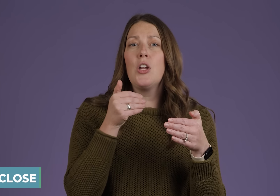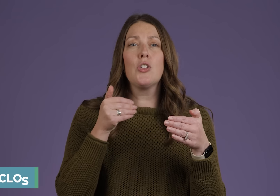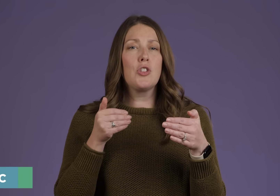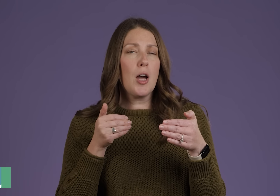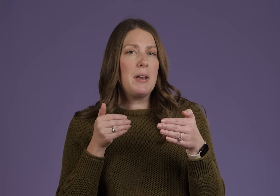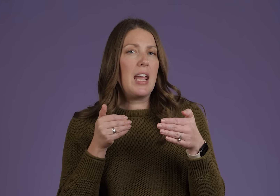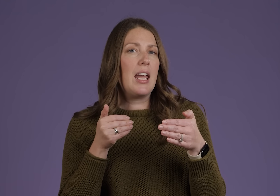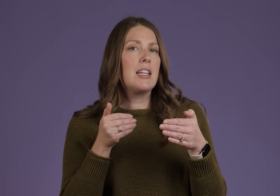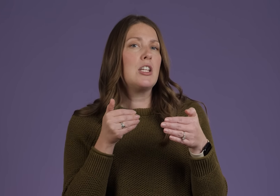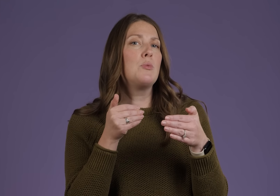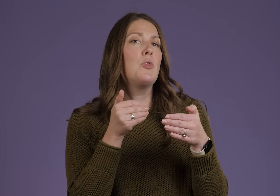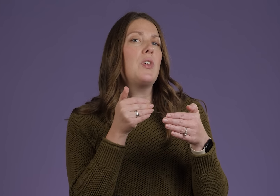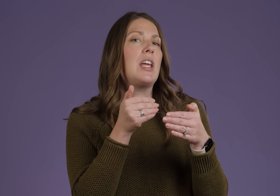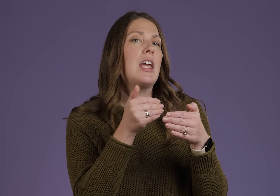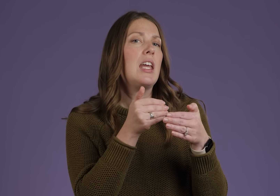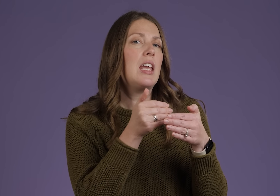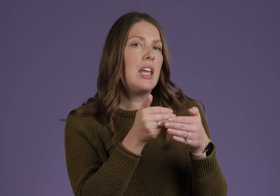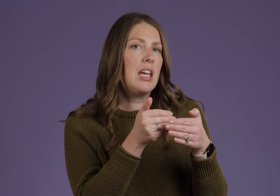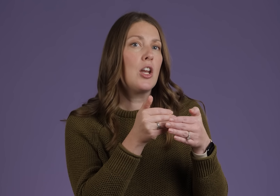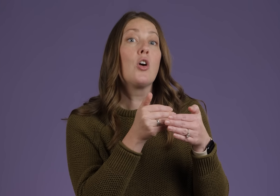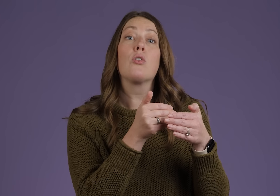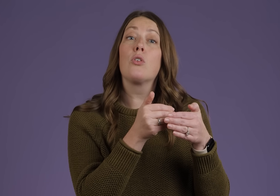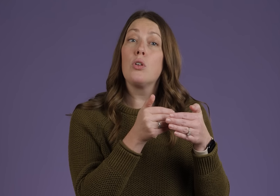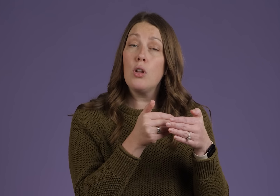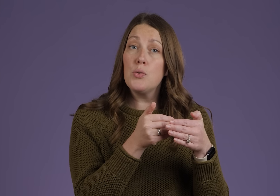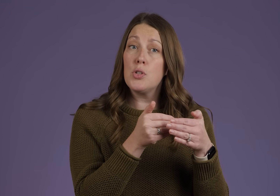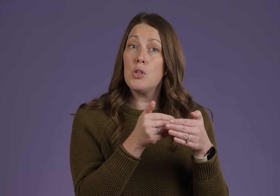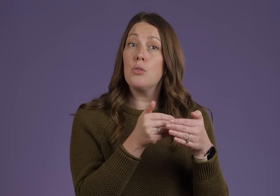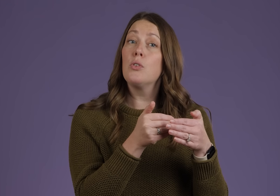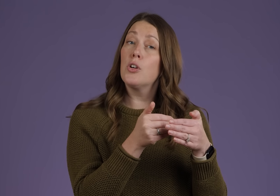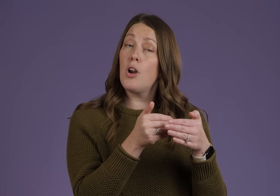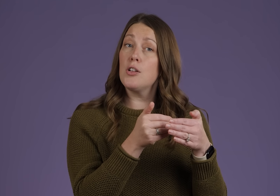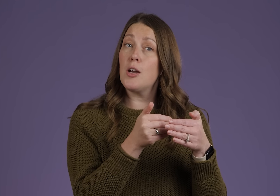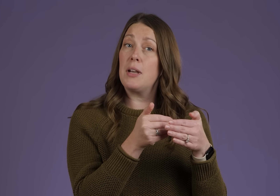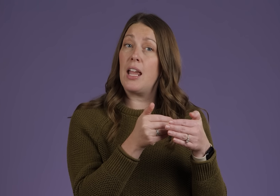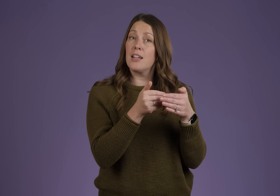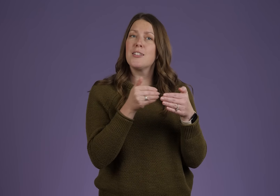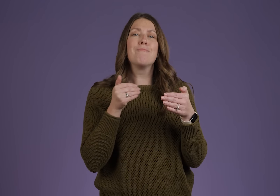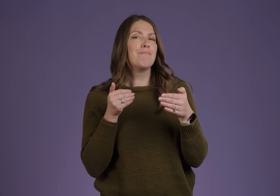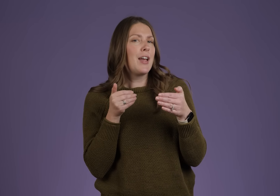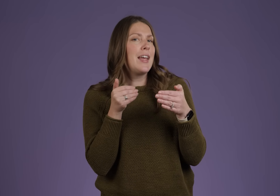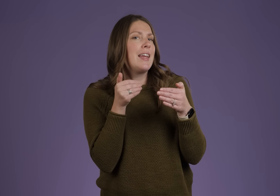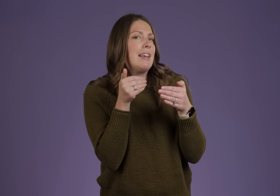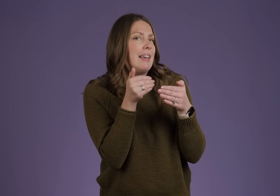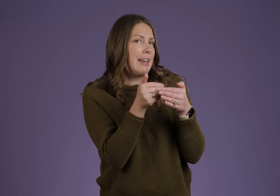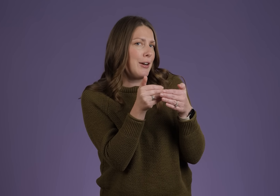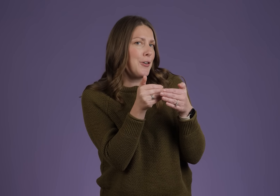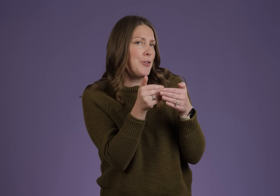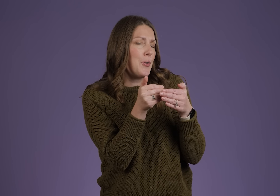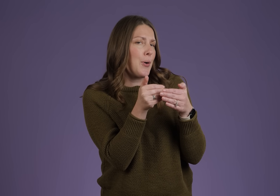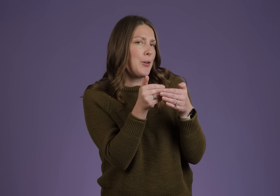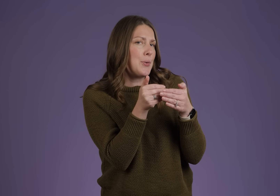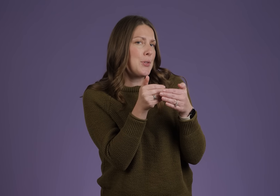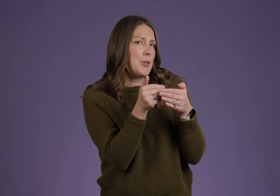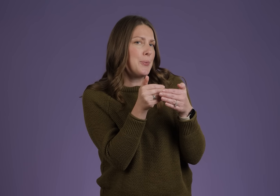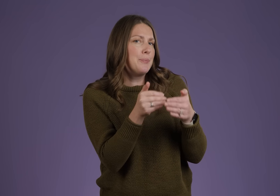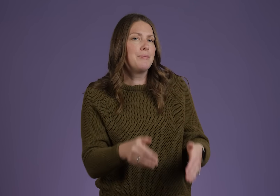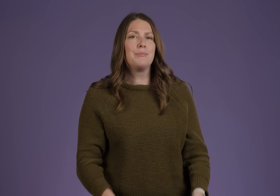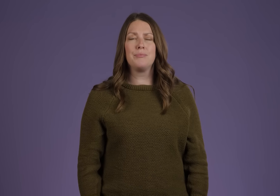Your dominant hand is moving in close to your non-dominant hand near or close to